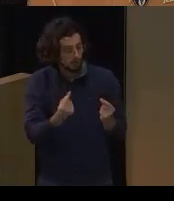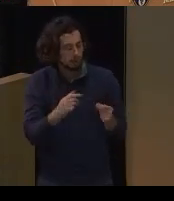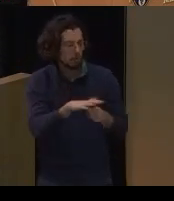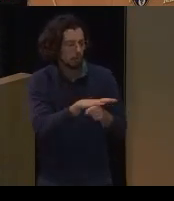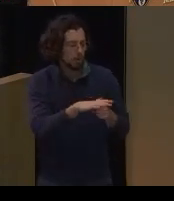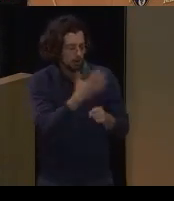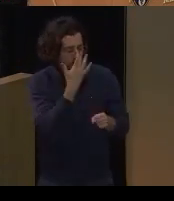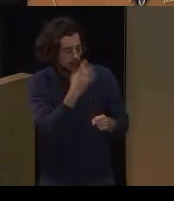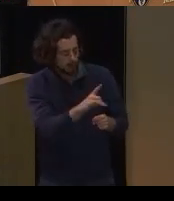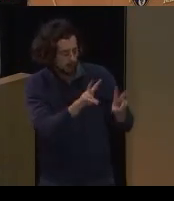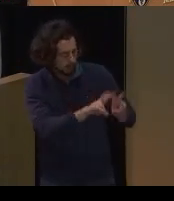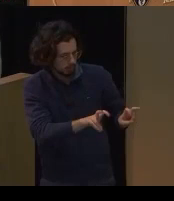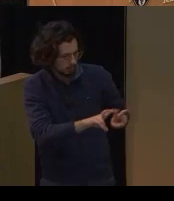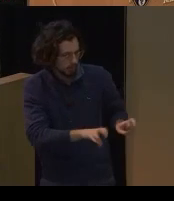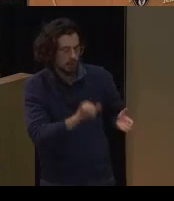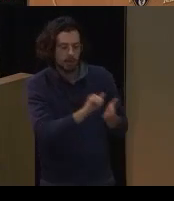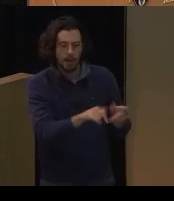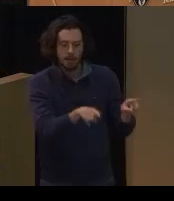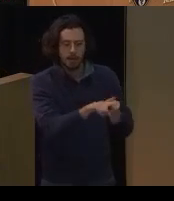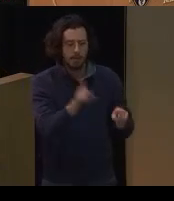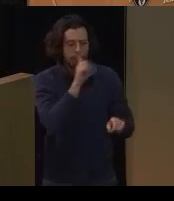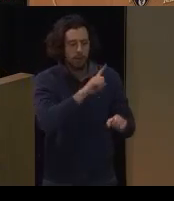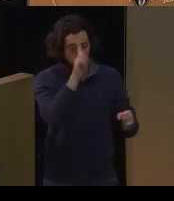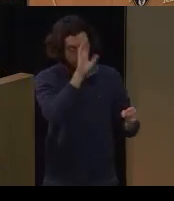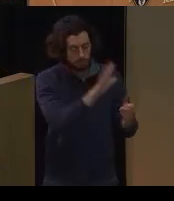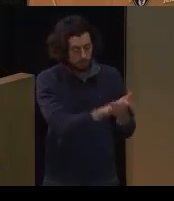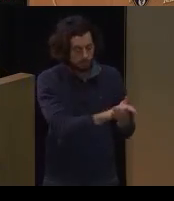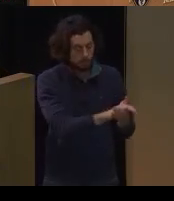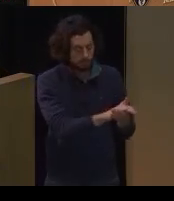use that same false belief task to localize the rest of the theory of Mind Network and